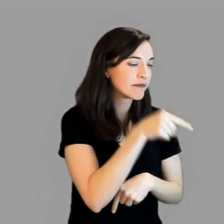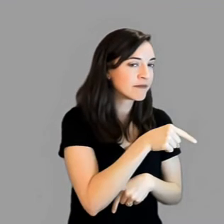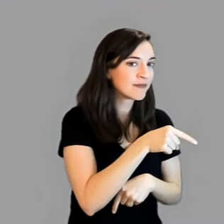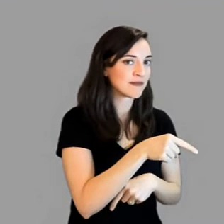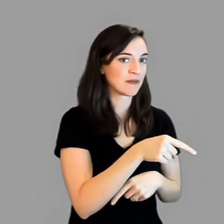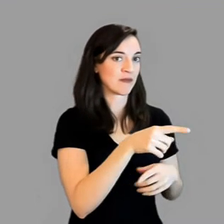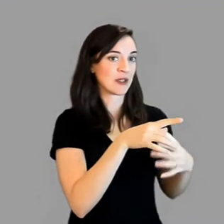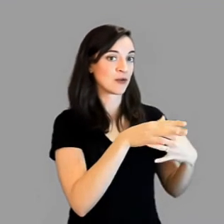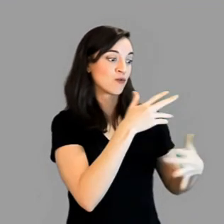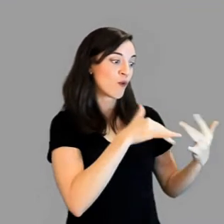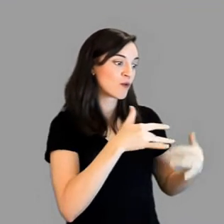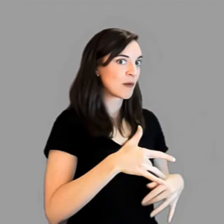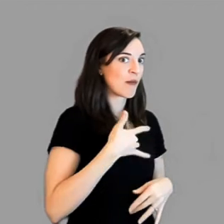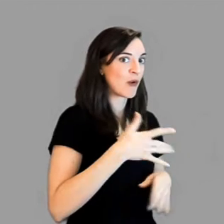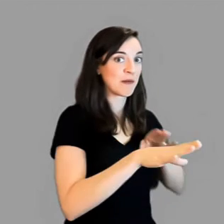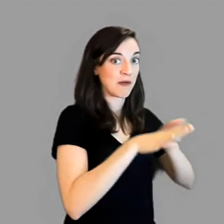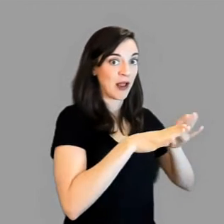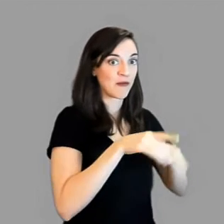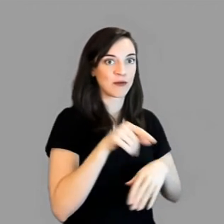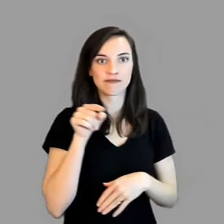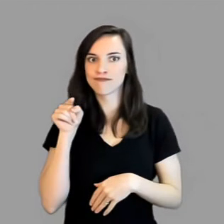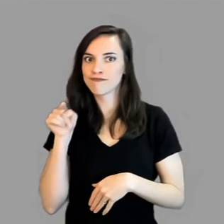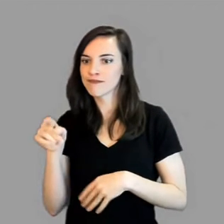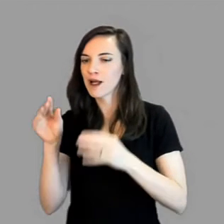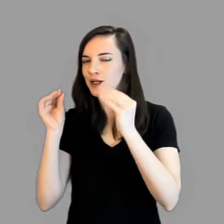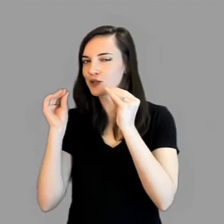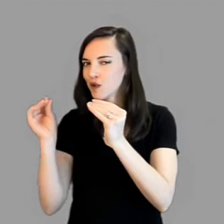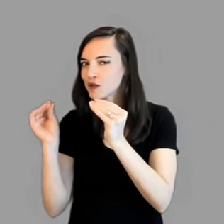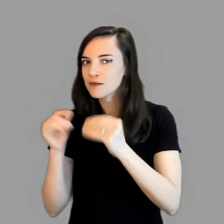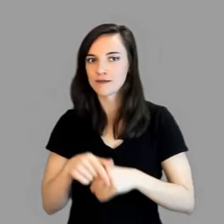domain and the instructional domain.